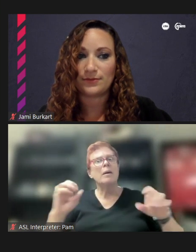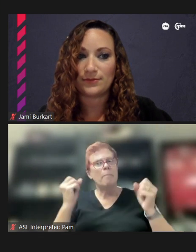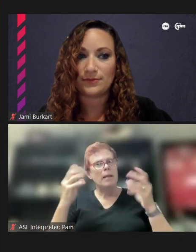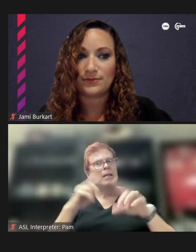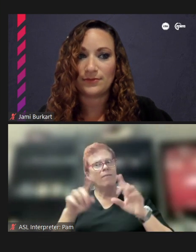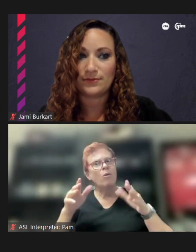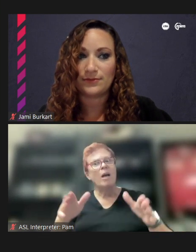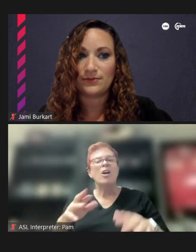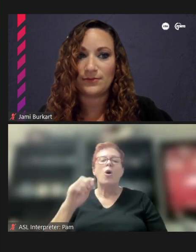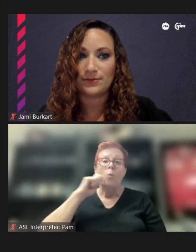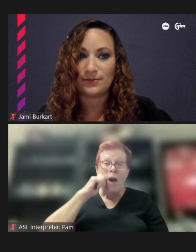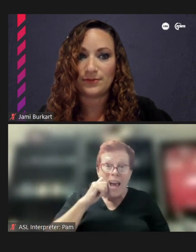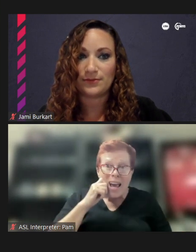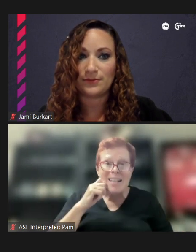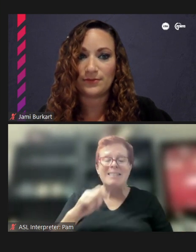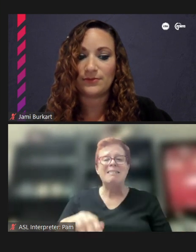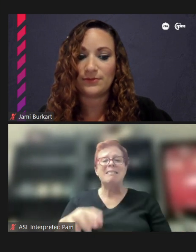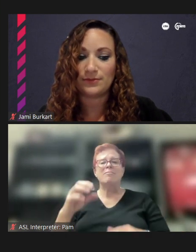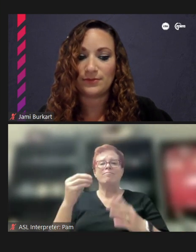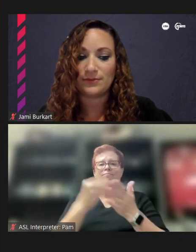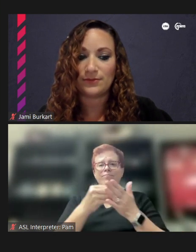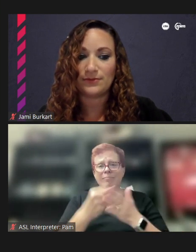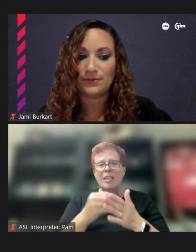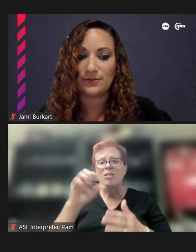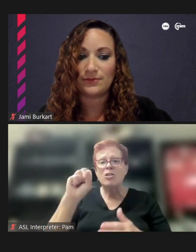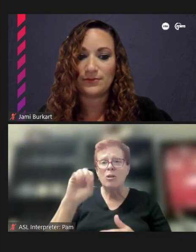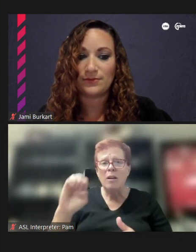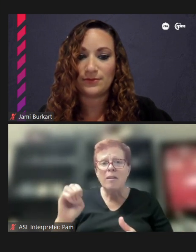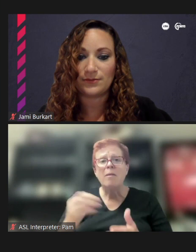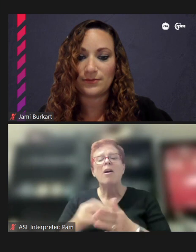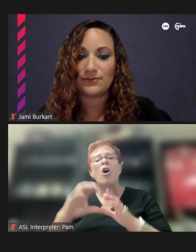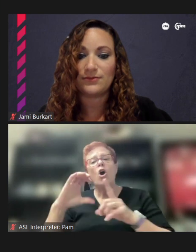racial diversity, it's socioeconomic diversity, it's diversity of culture, diversity of language